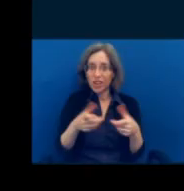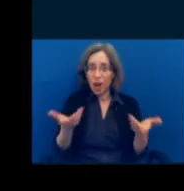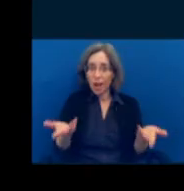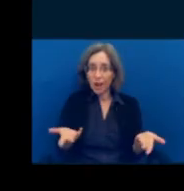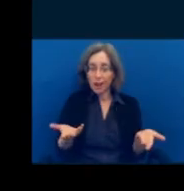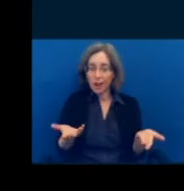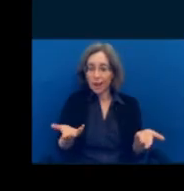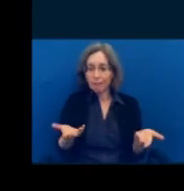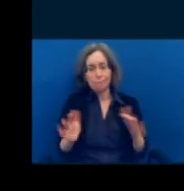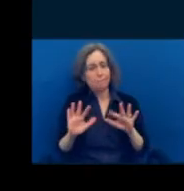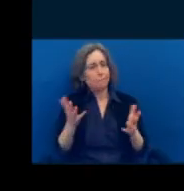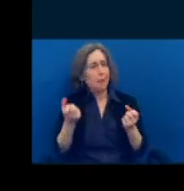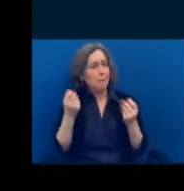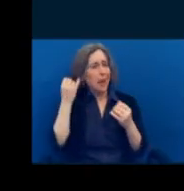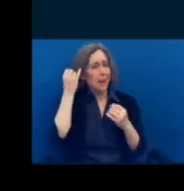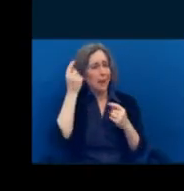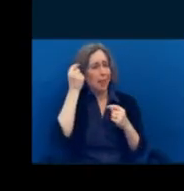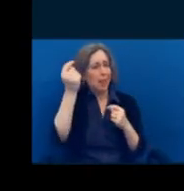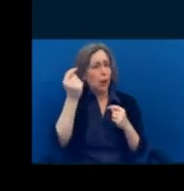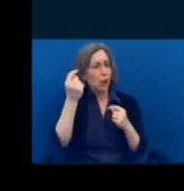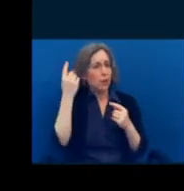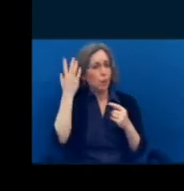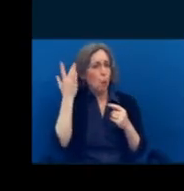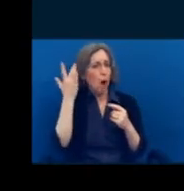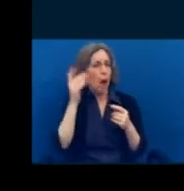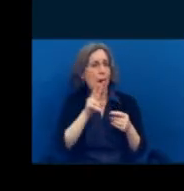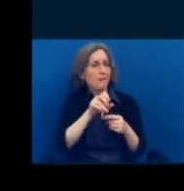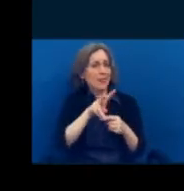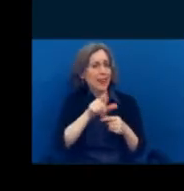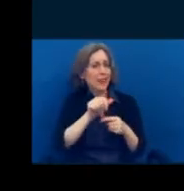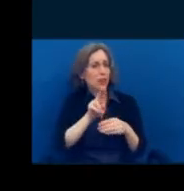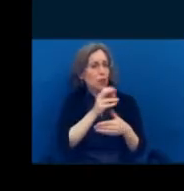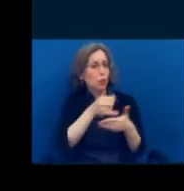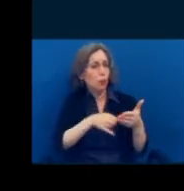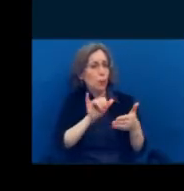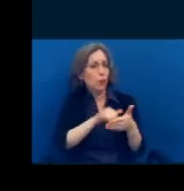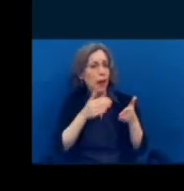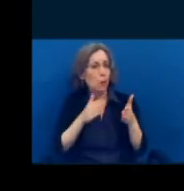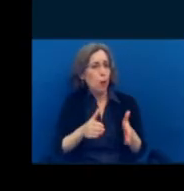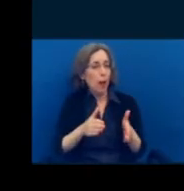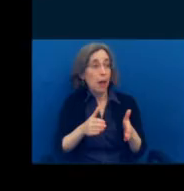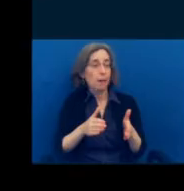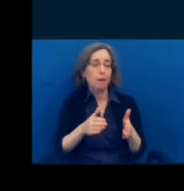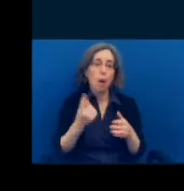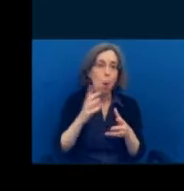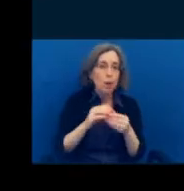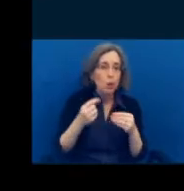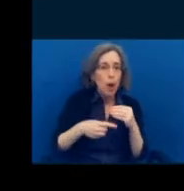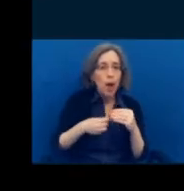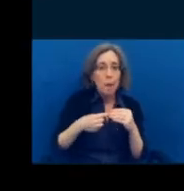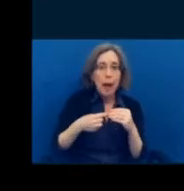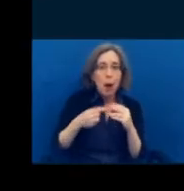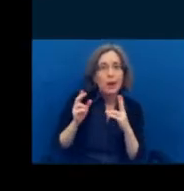MANY THEORIES ABOUT WHY IT WAS DRAWN THIS WAY, INCLUDING A HASTY WAY. Q.WHICH A MISTRESS WAS